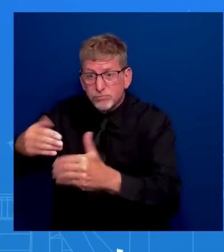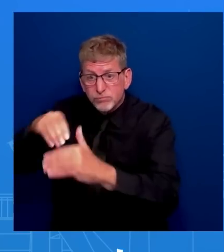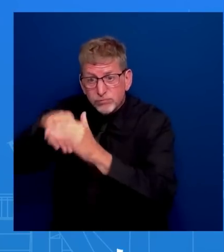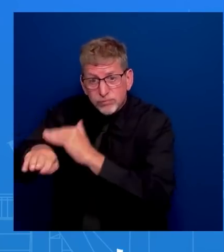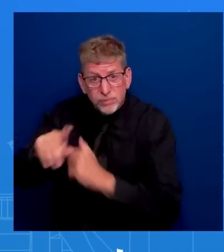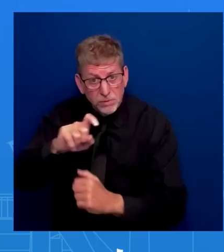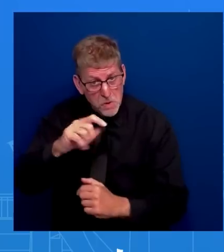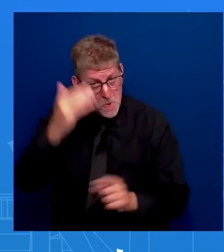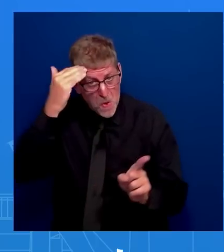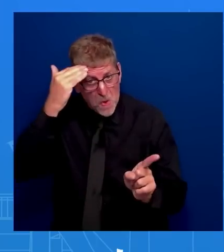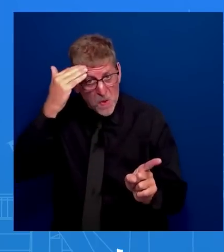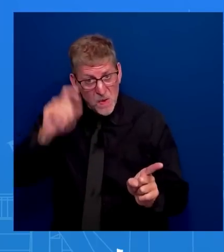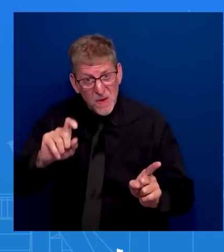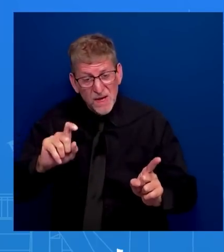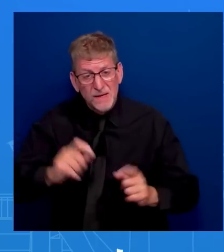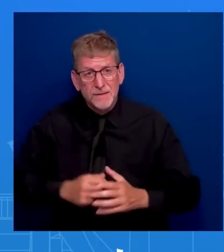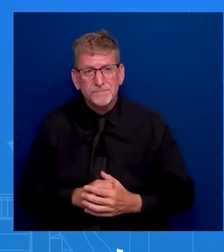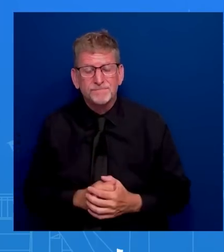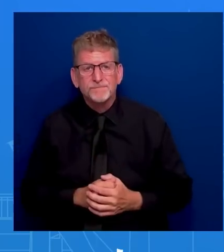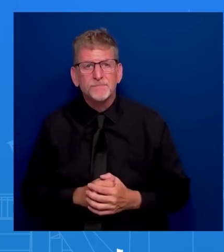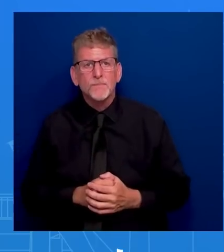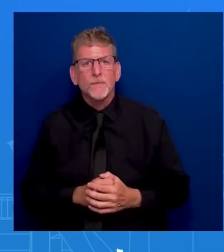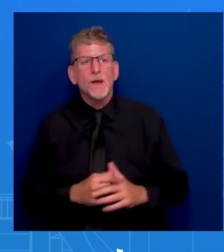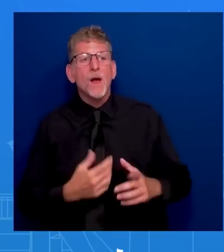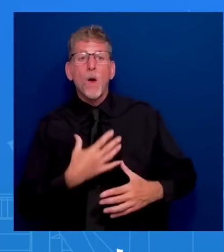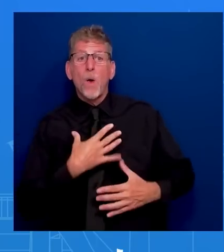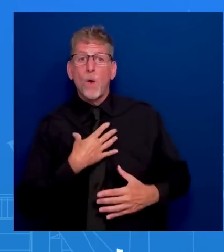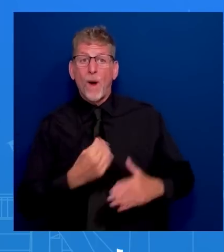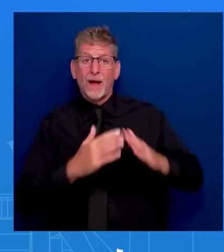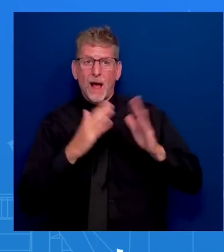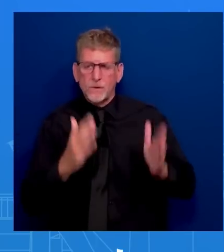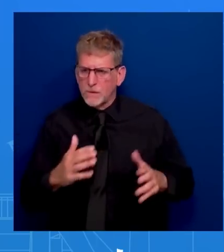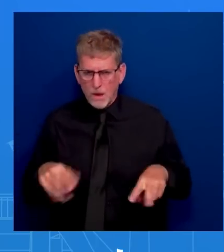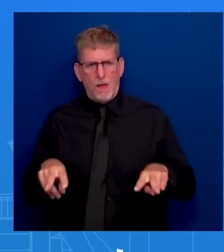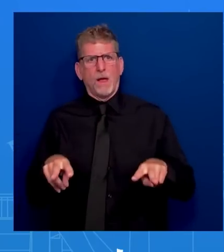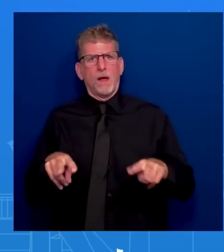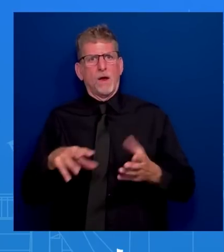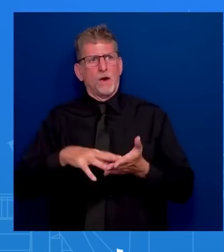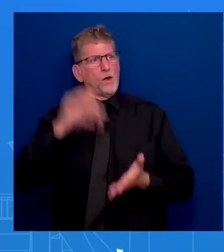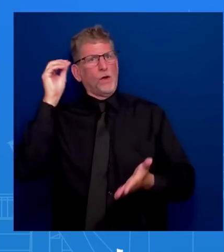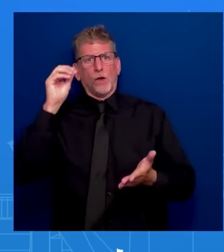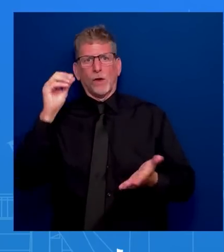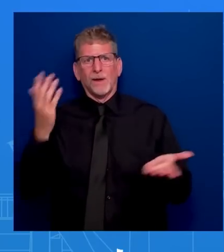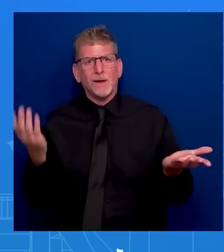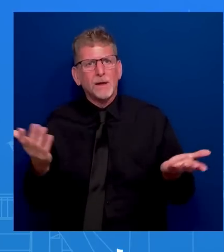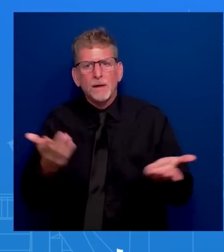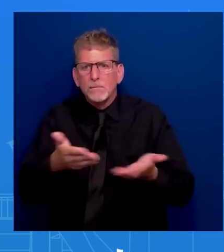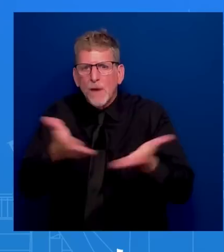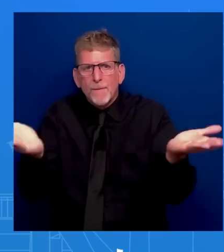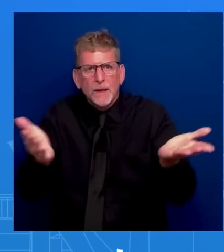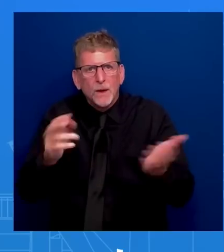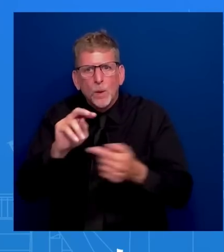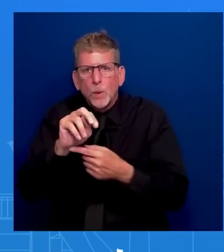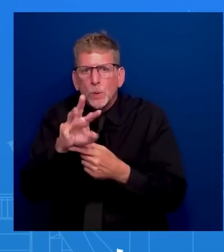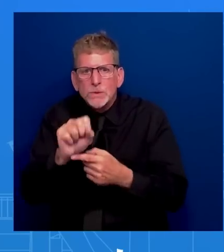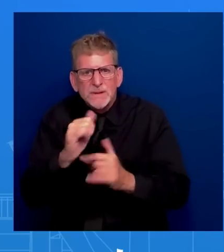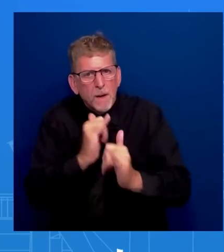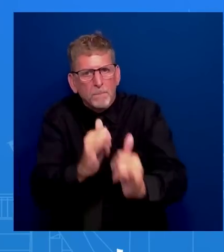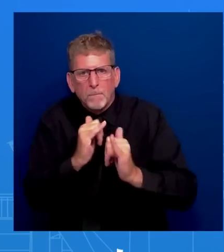And we learned about this just like the American people did. The Press: So you don't know whether or not Garland signed off on it? Ms. Jean-Pierre: I don't have anything more to share.